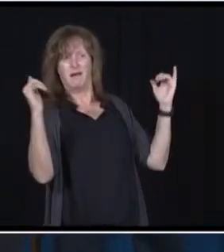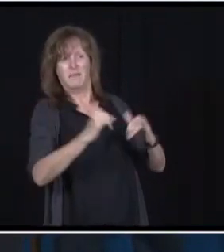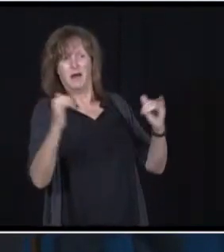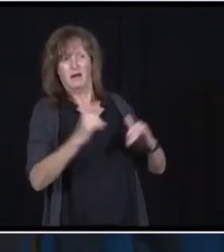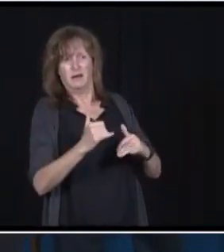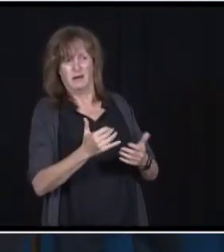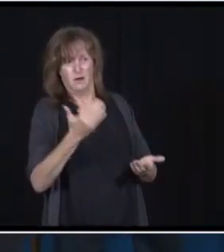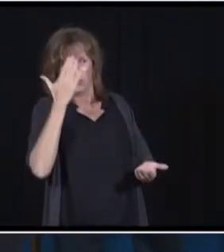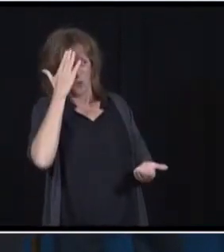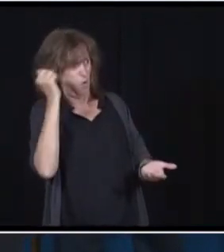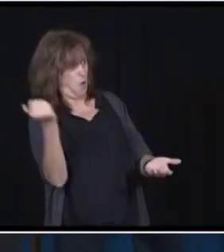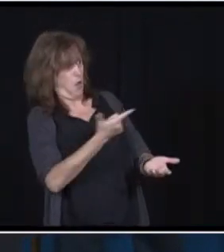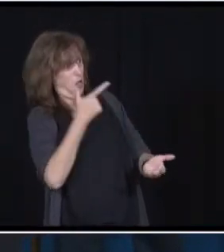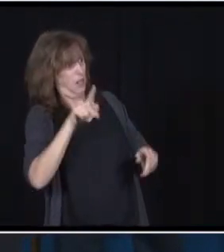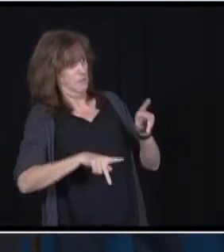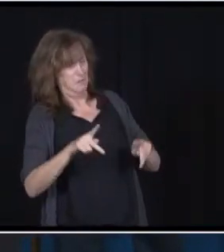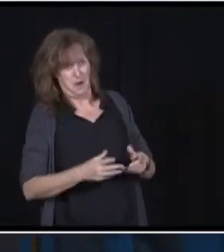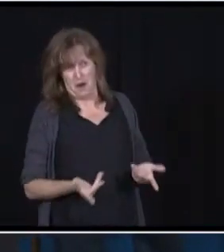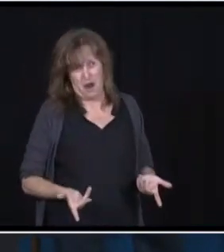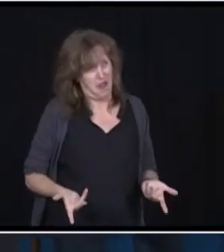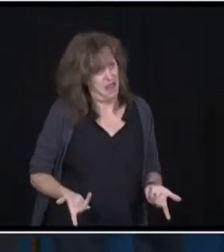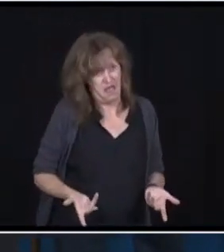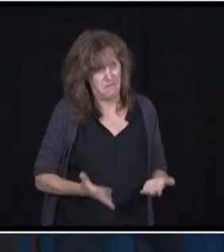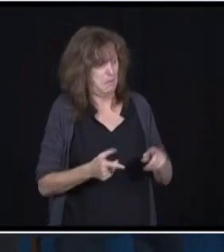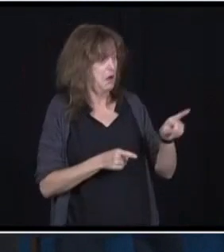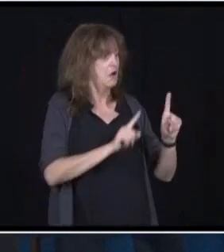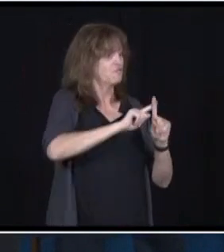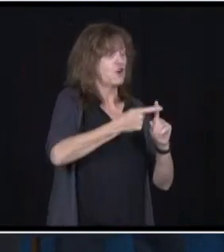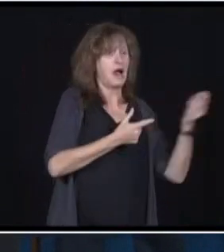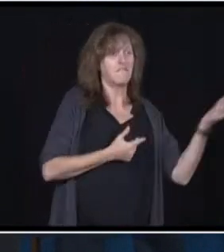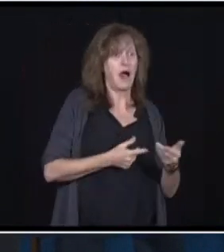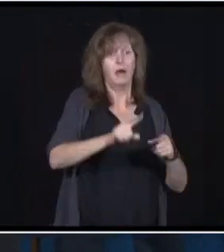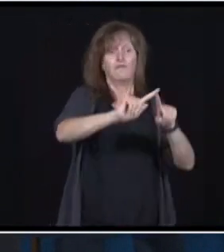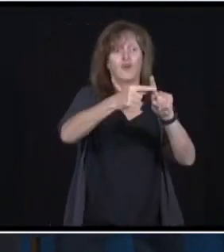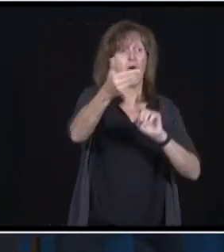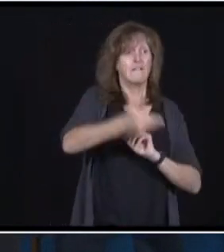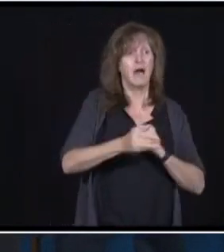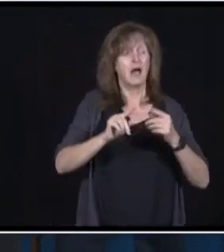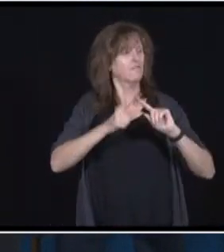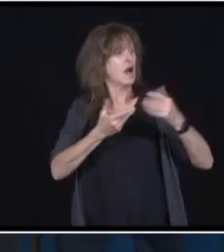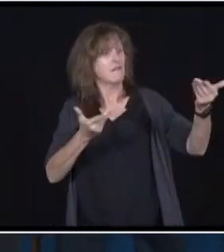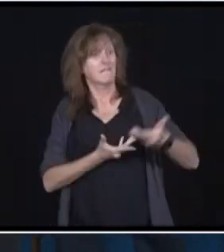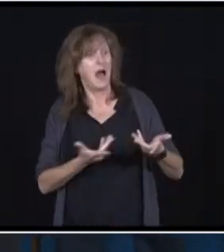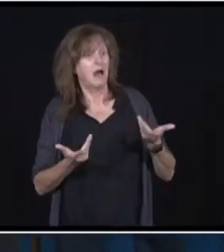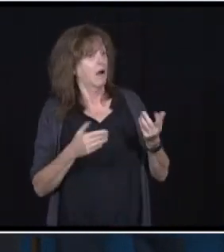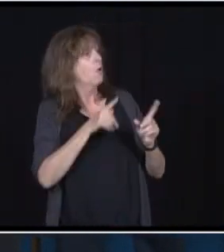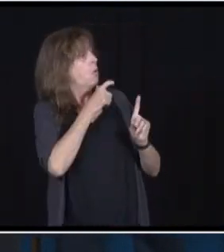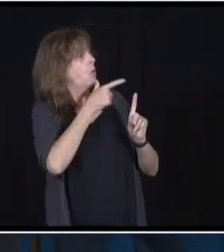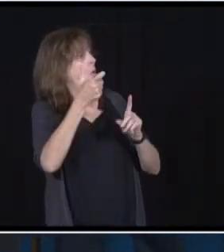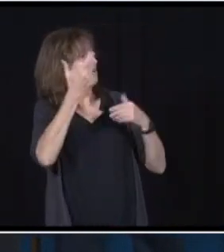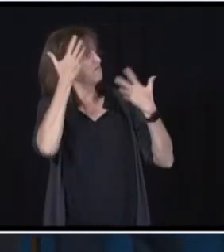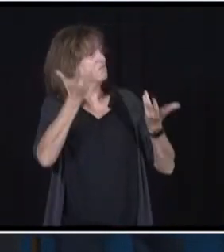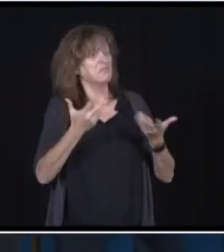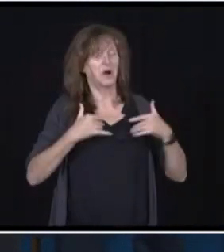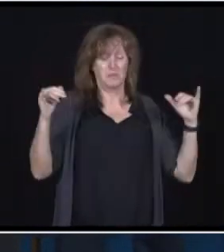This is not a new group of people a sibling every day. This is a group that is come together under the direction